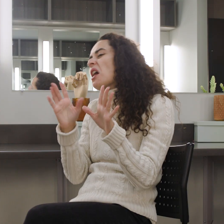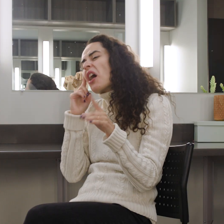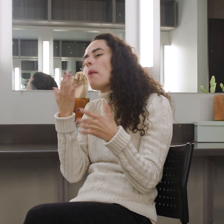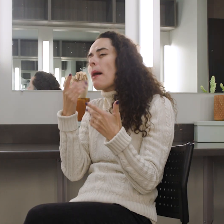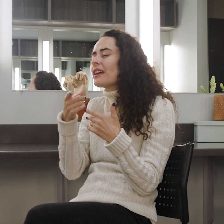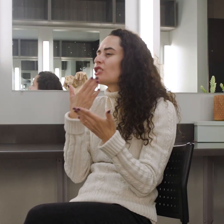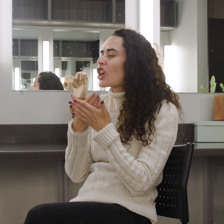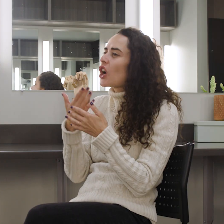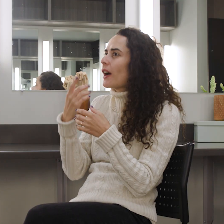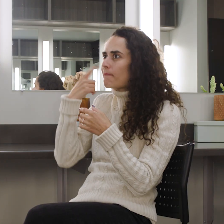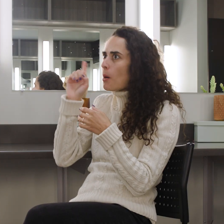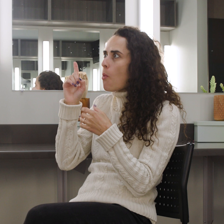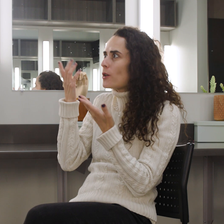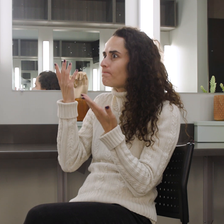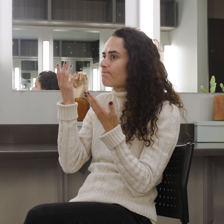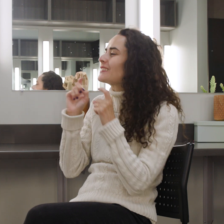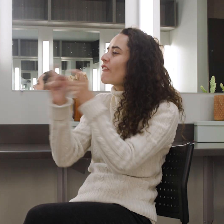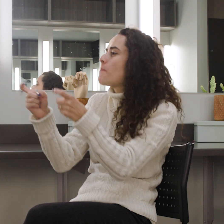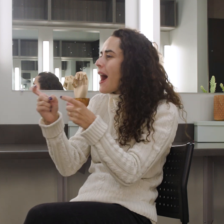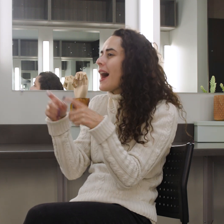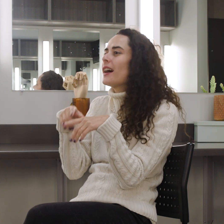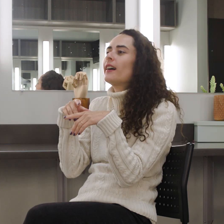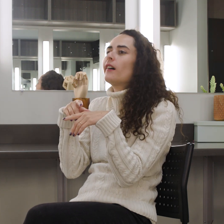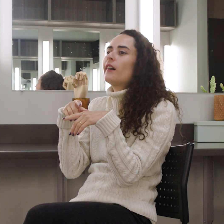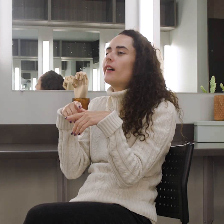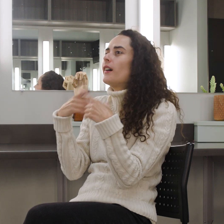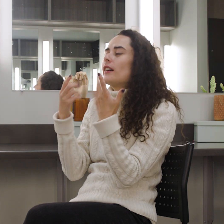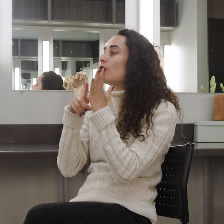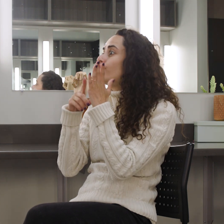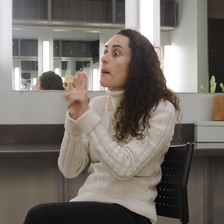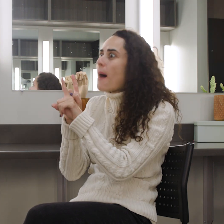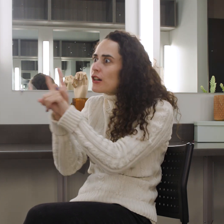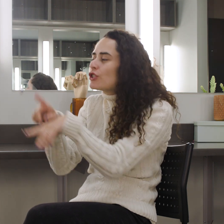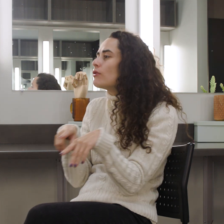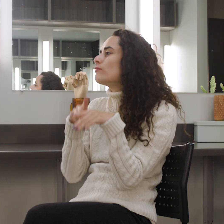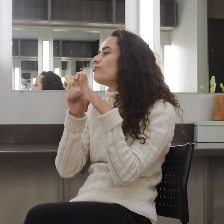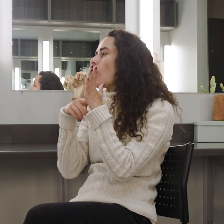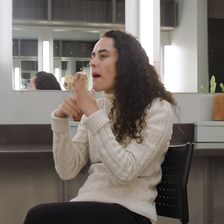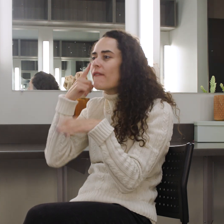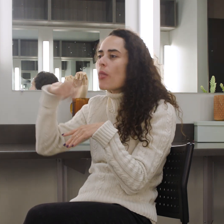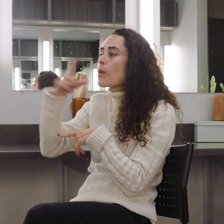I thought the company might be good for giving back. I could mentor. Be a role model for people interested in acting